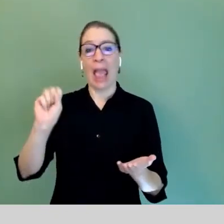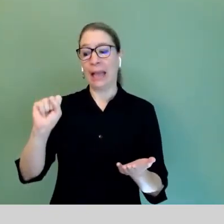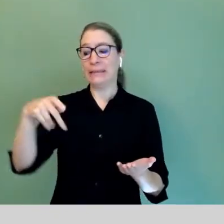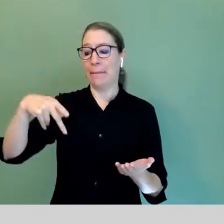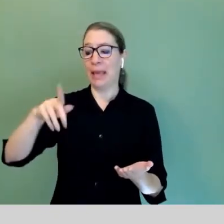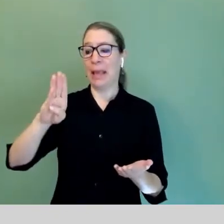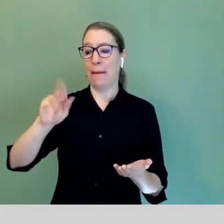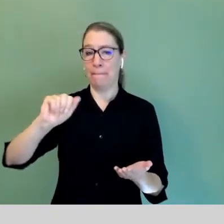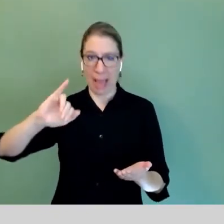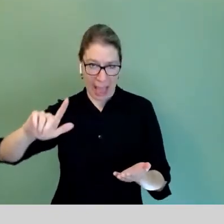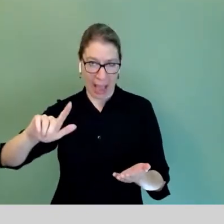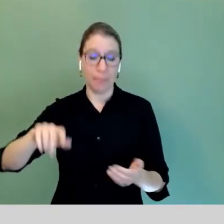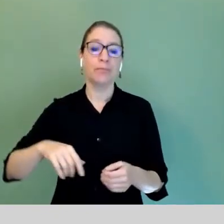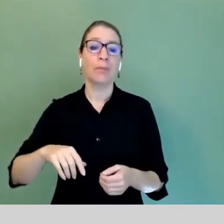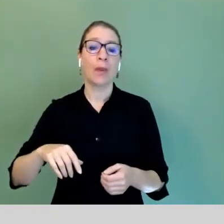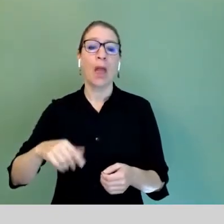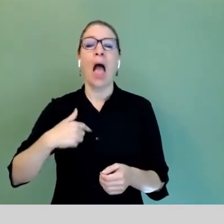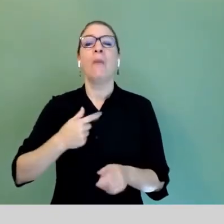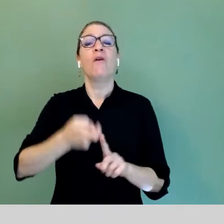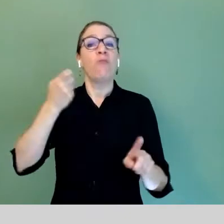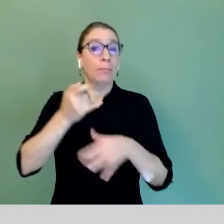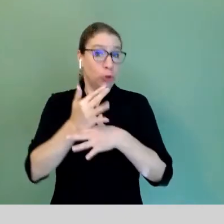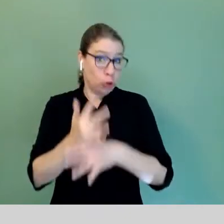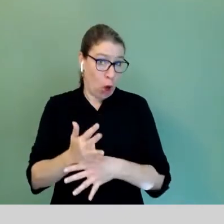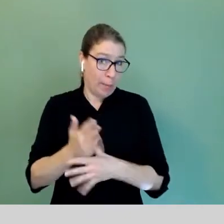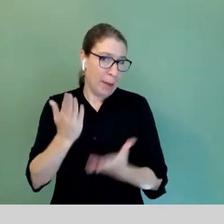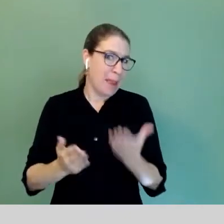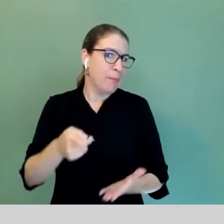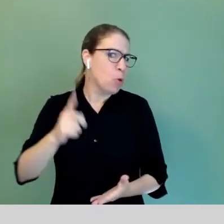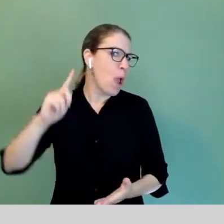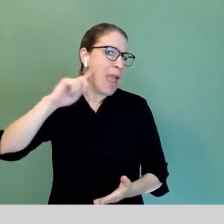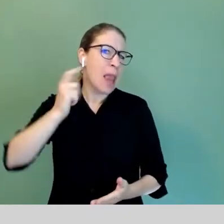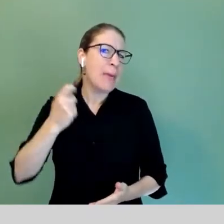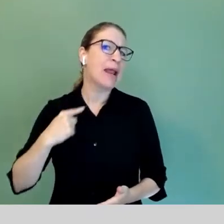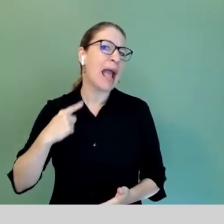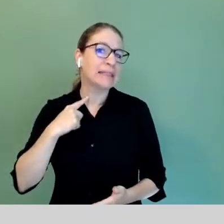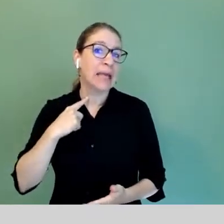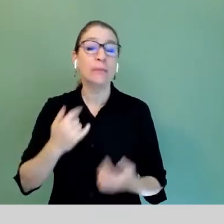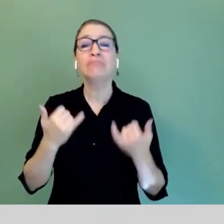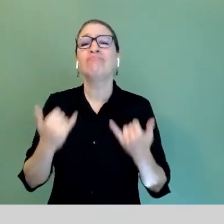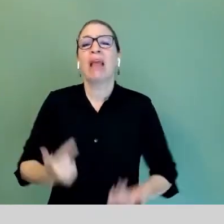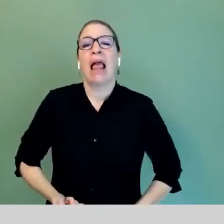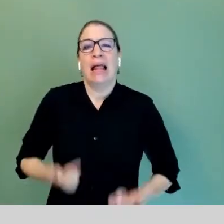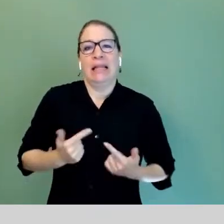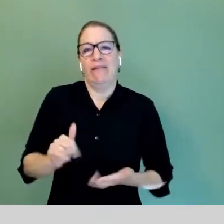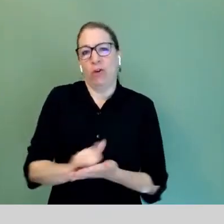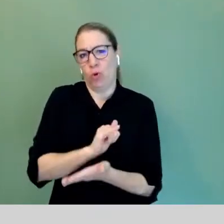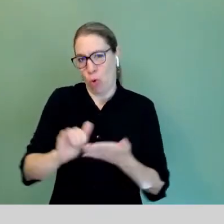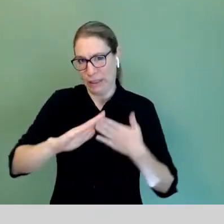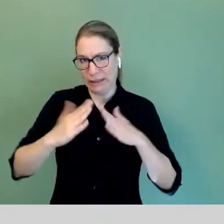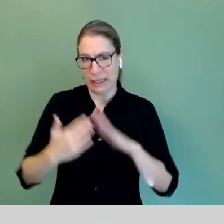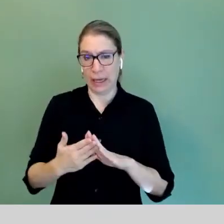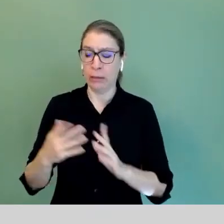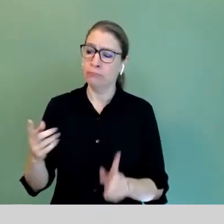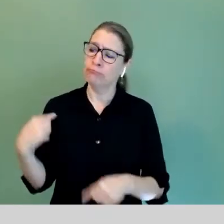in case you hear a little bit of an accent, and I'm currently based in New York City. I've been doing data work for quite a while